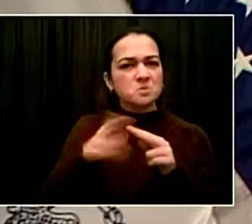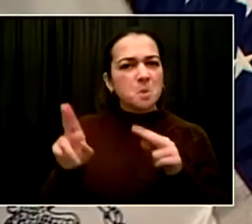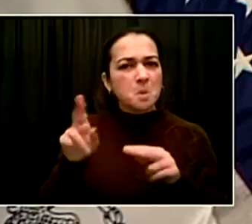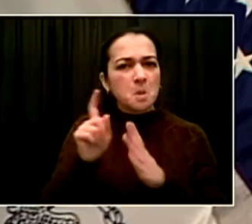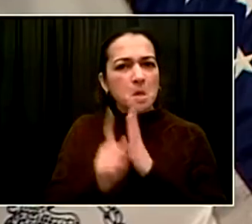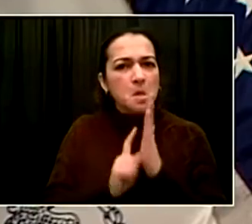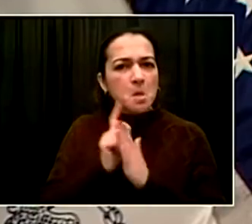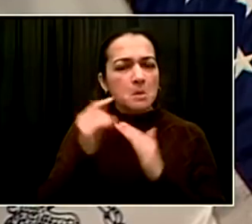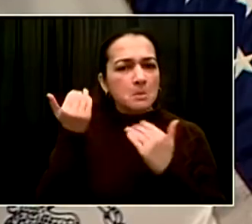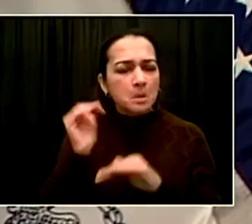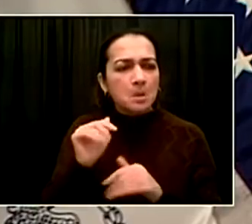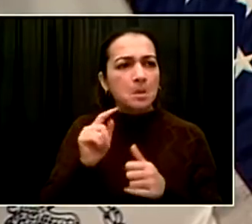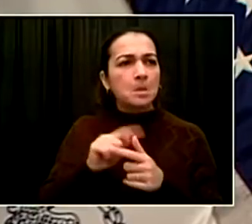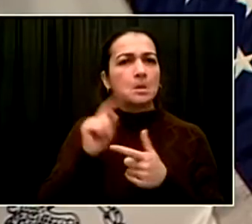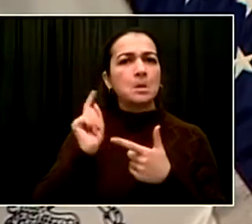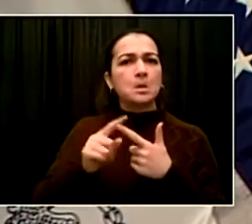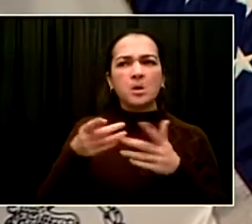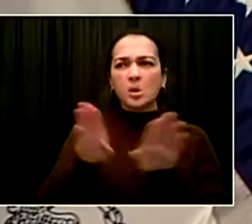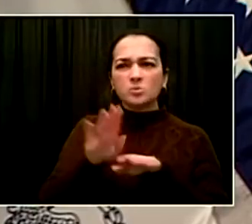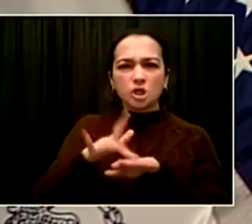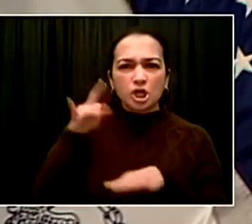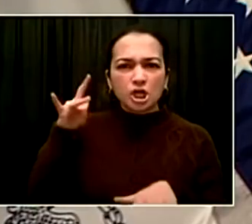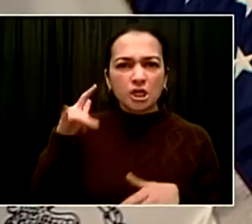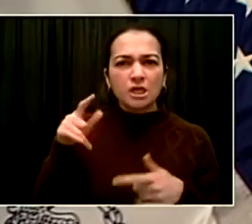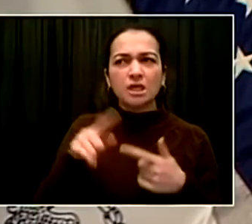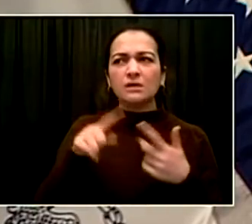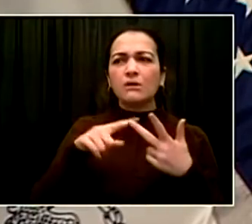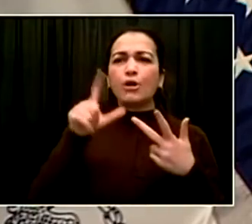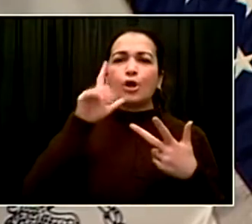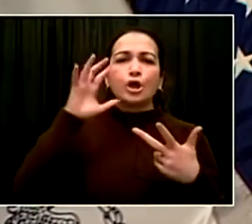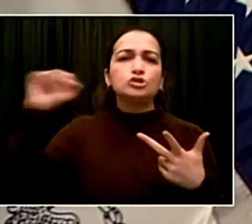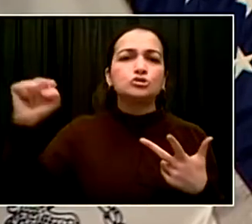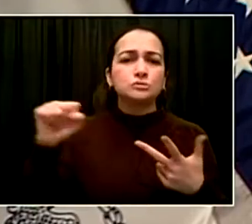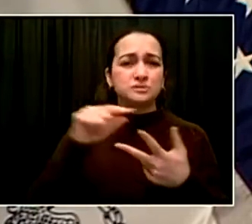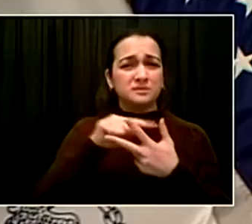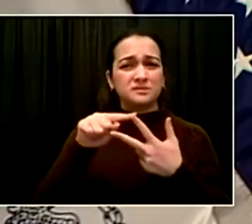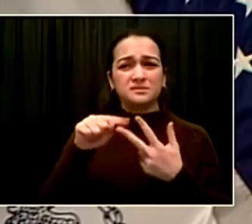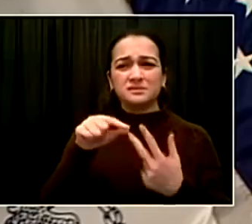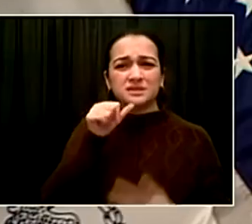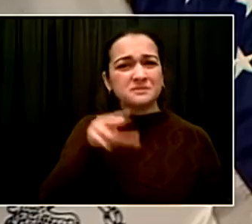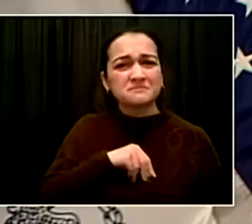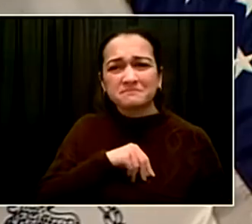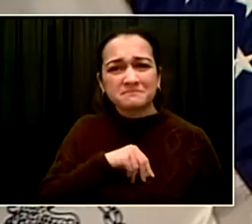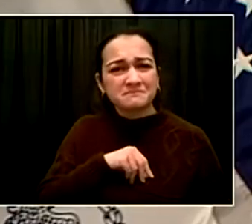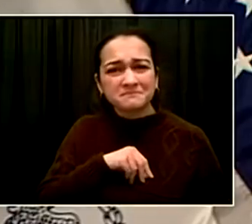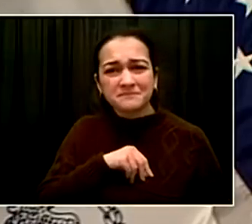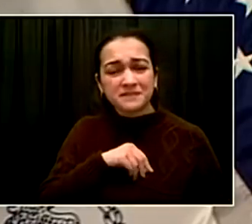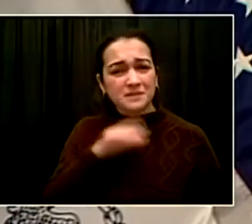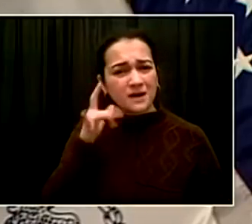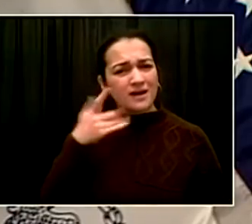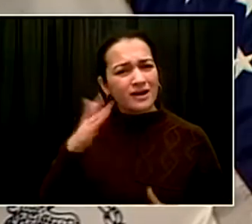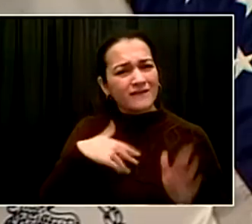THAT'S CLOSING FOR LUNCH, THAT'S NOT ACCEPTABLE.